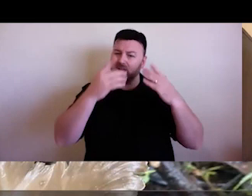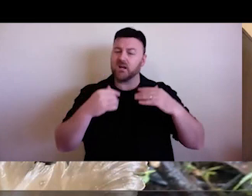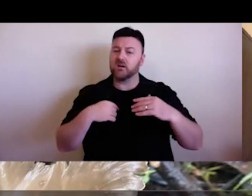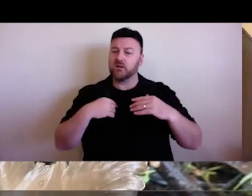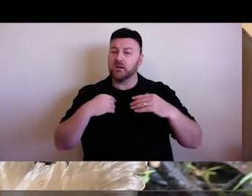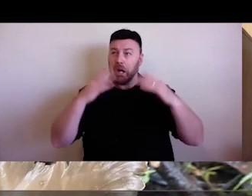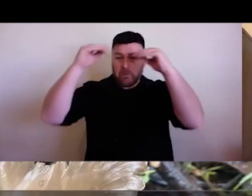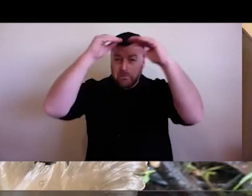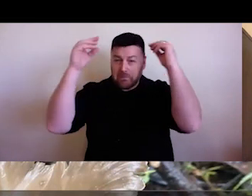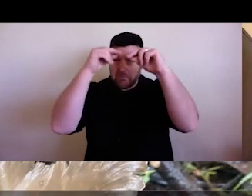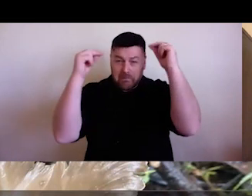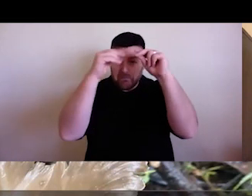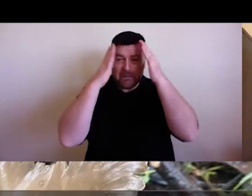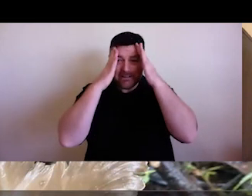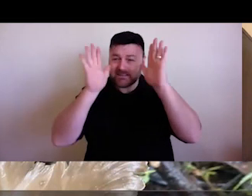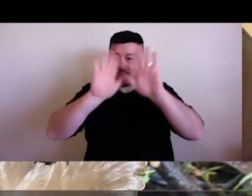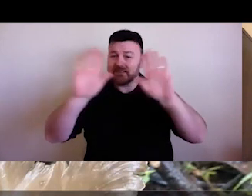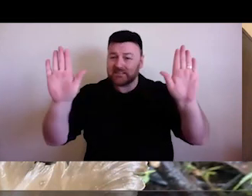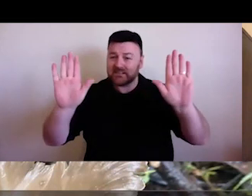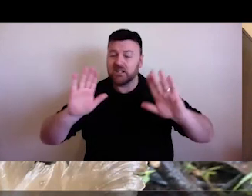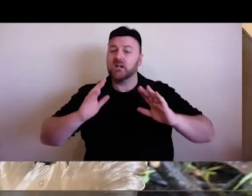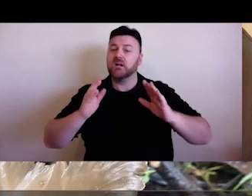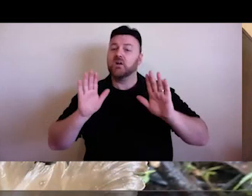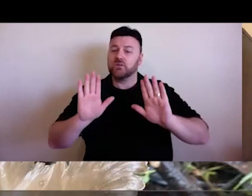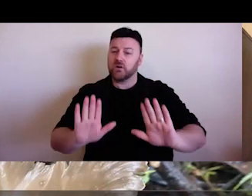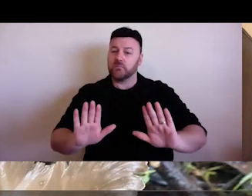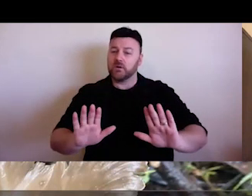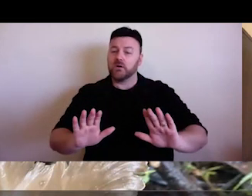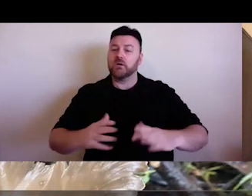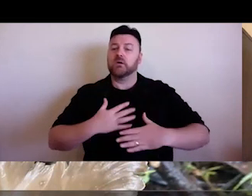attitudes or capabilities you do want to grow going forward that will